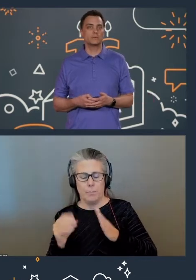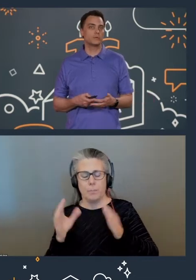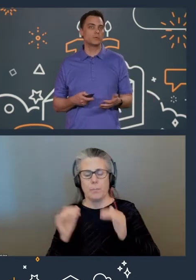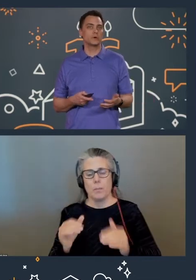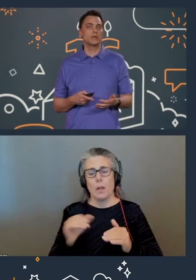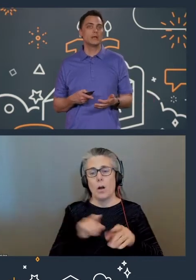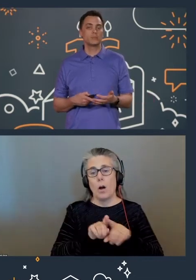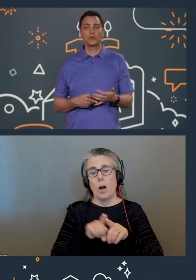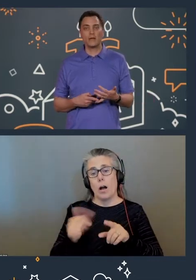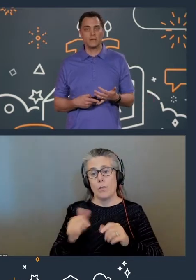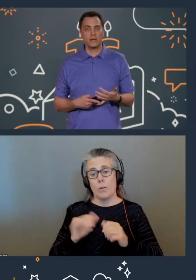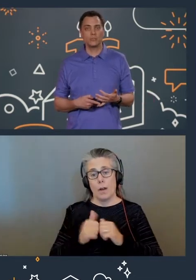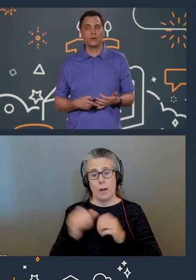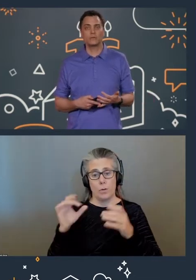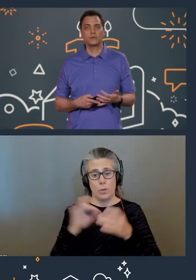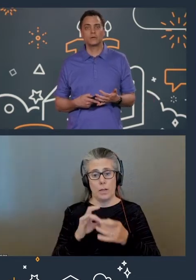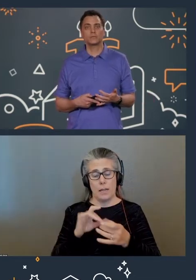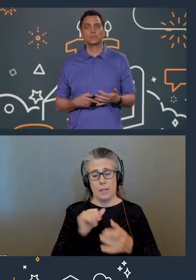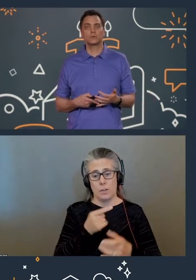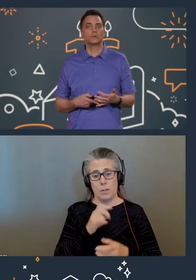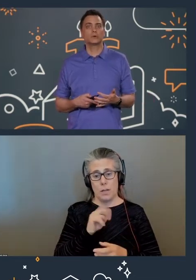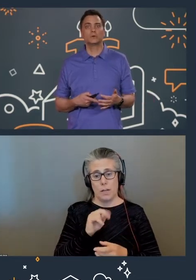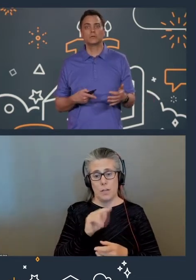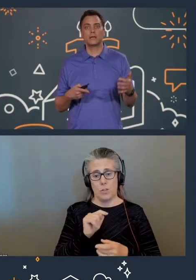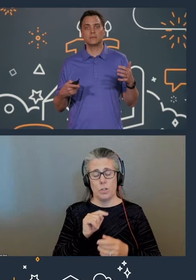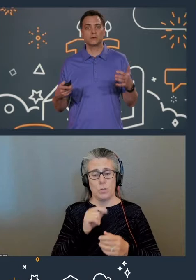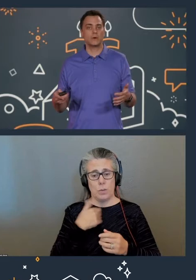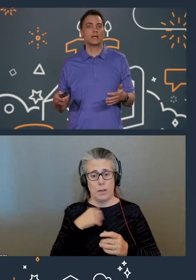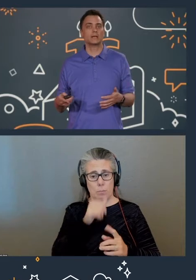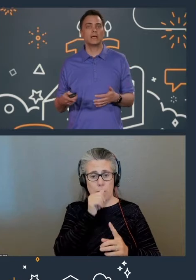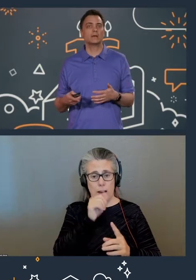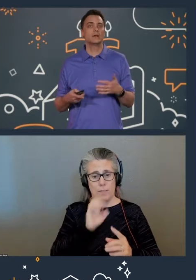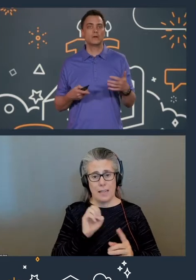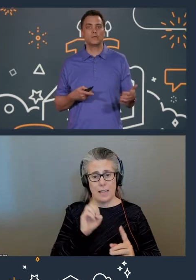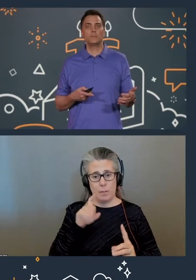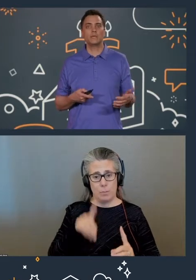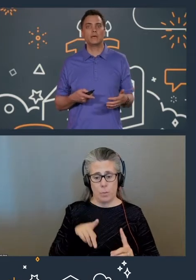We support private endpoints for customers who are utilizing Direct Connect or VPN,